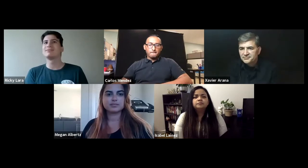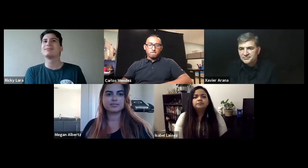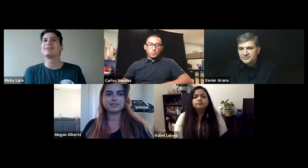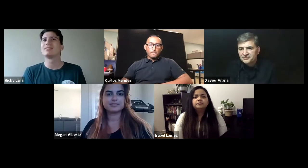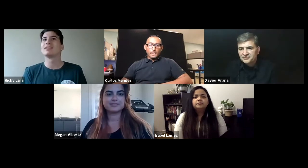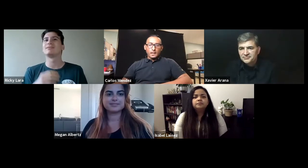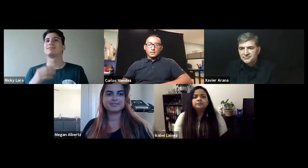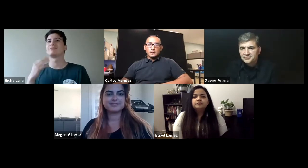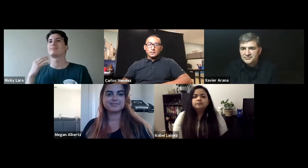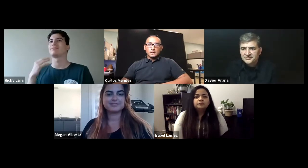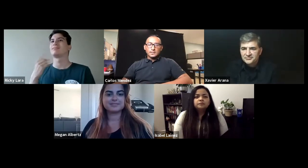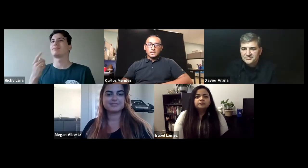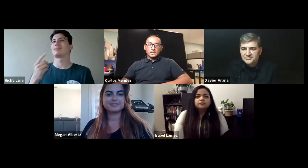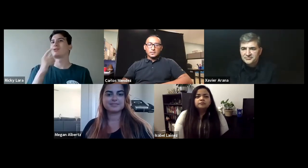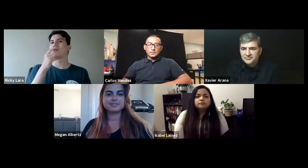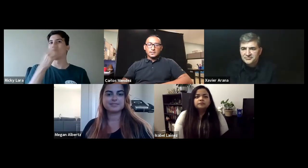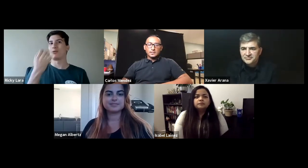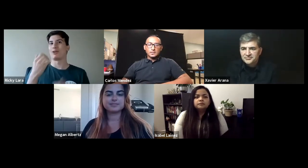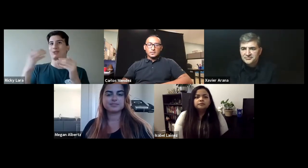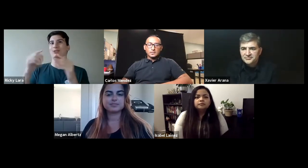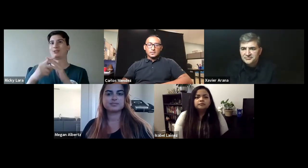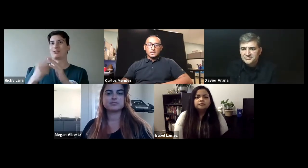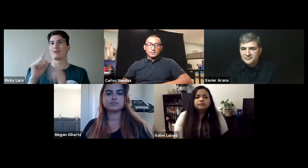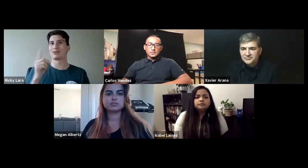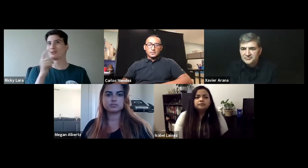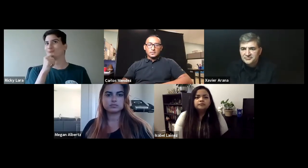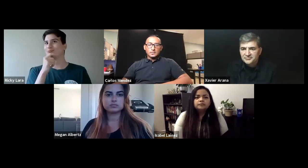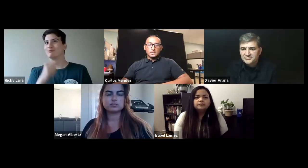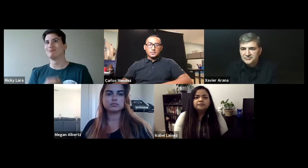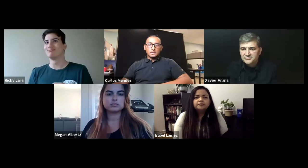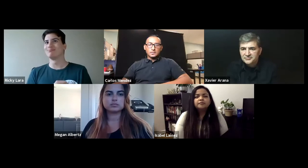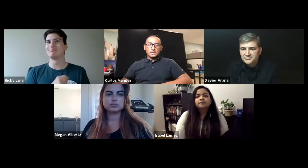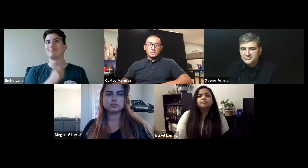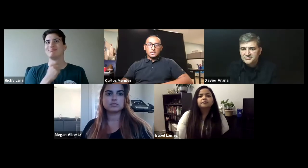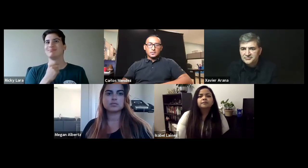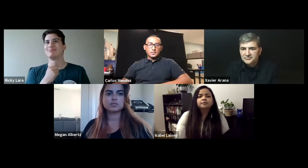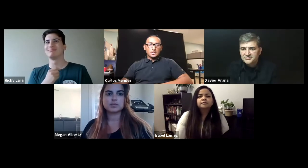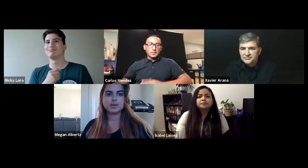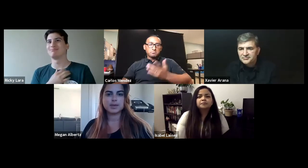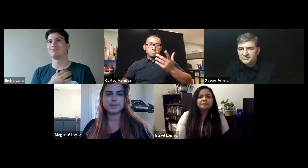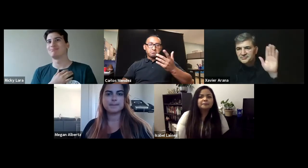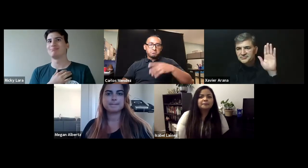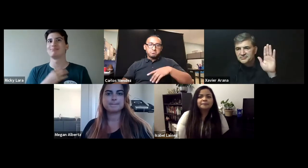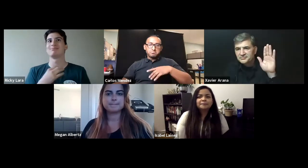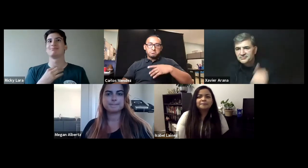you know, did you have any barriers for that, for, you know, not being able to express yourself